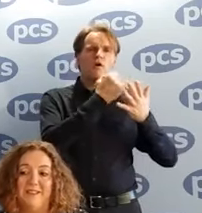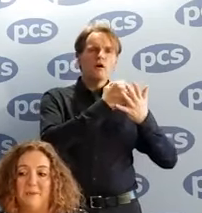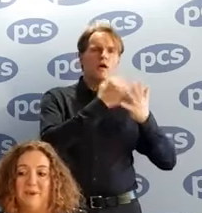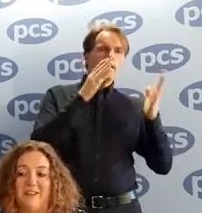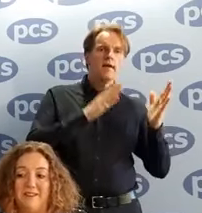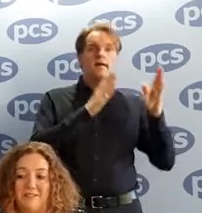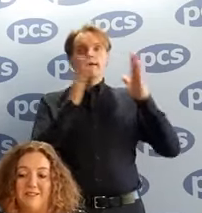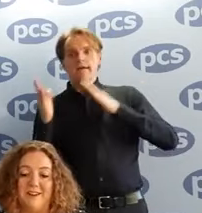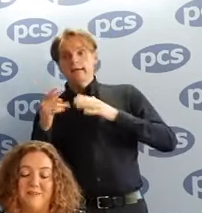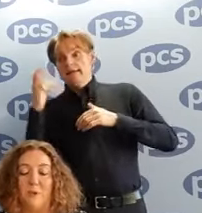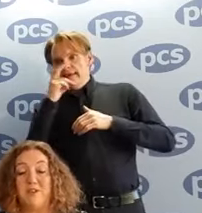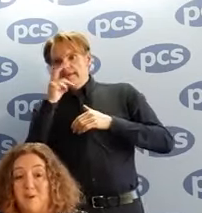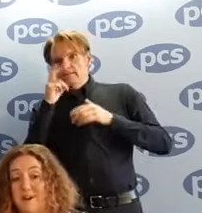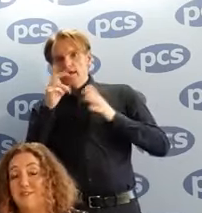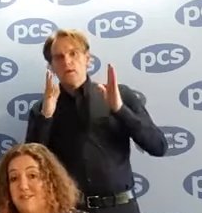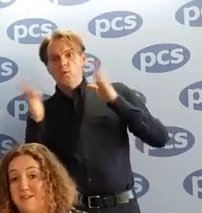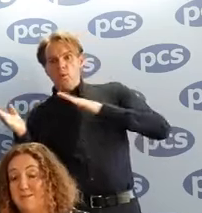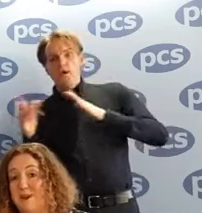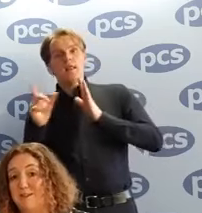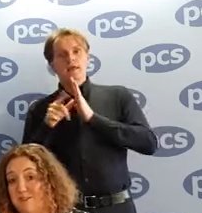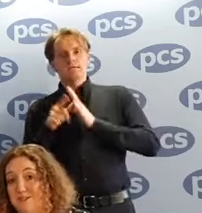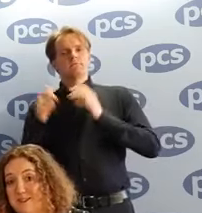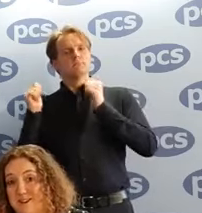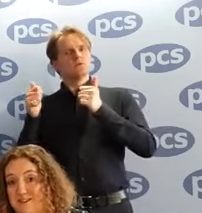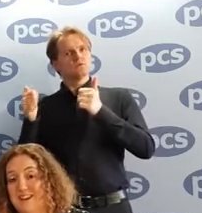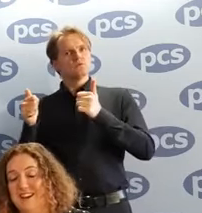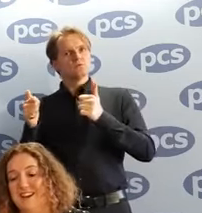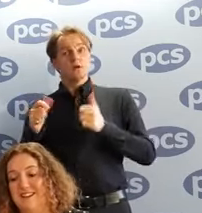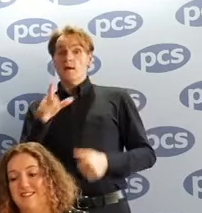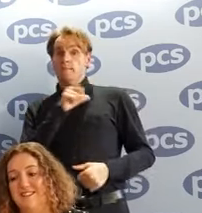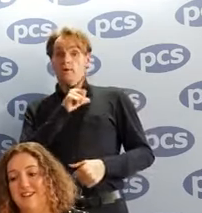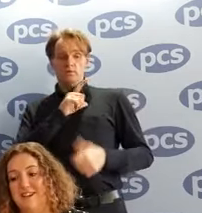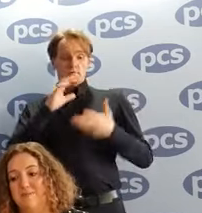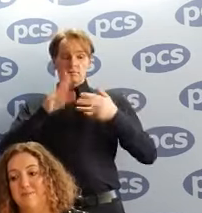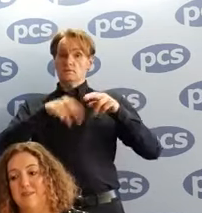that we need enough staff. What we don't have in the DWP is enough staff and